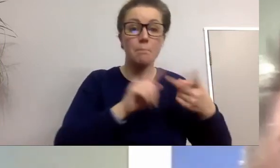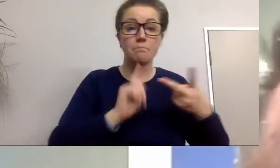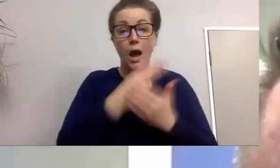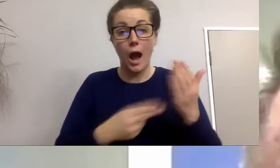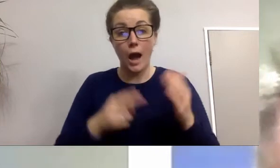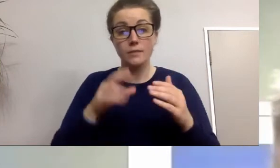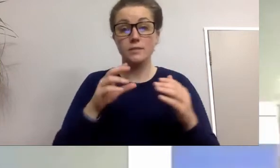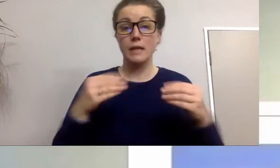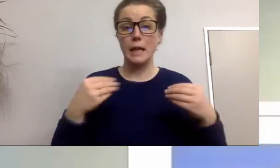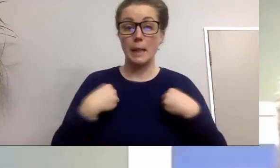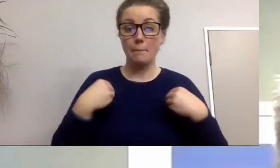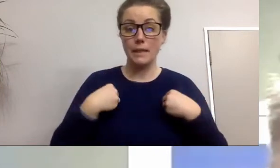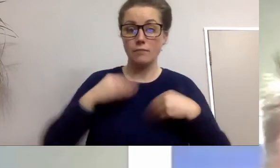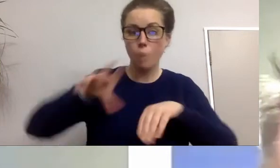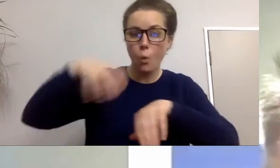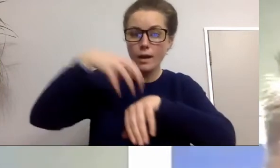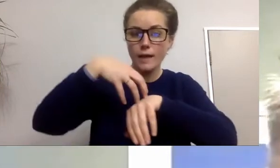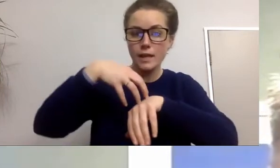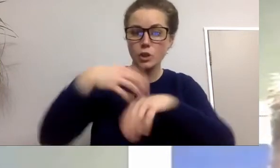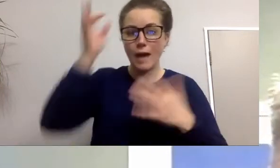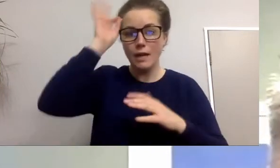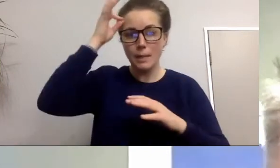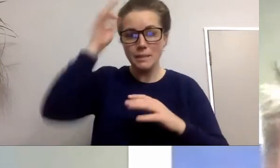wherever they have a committee or a board running them, for policies